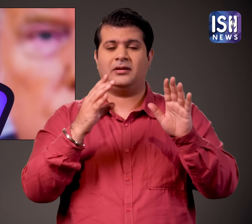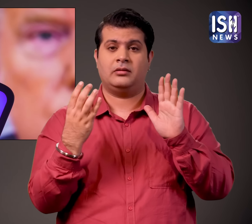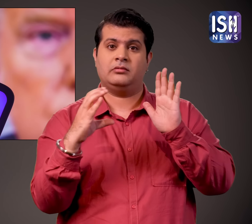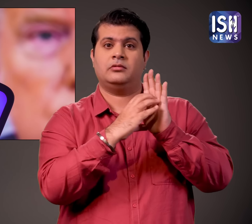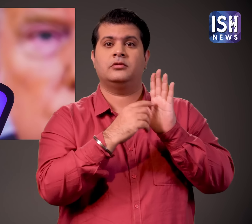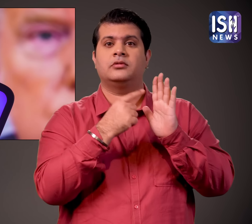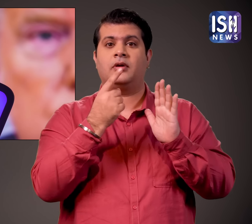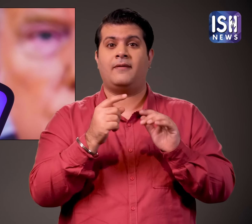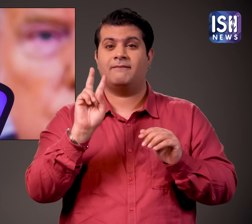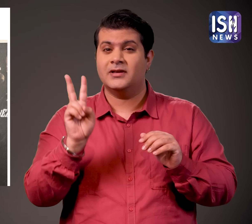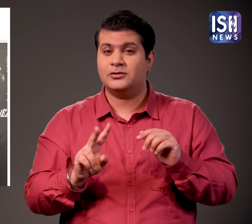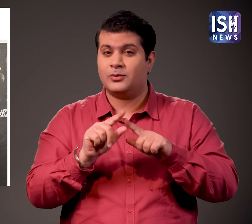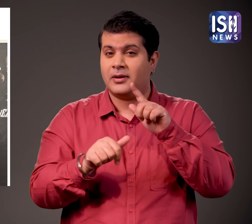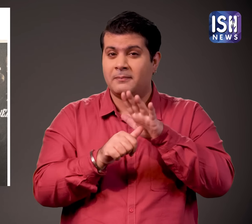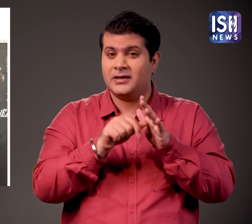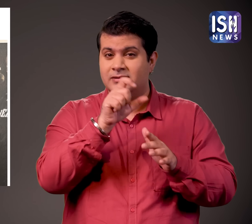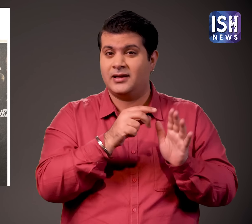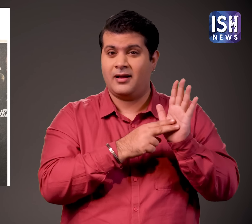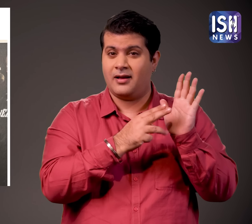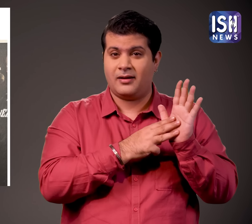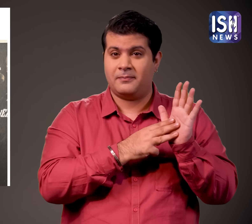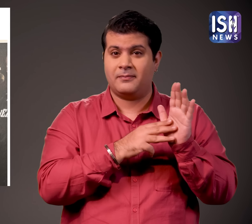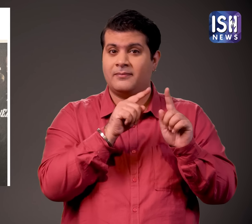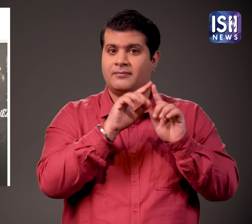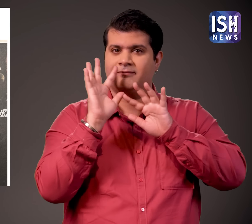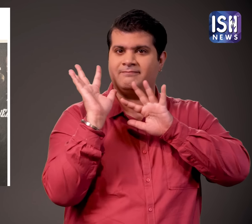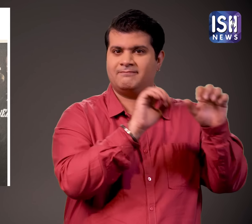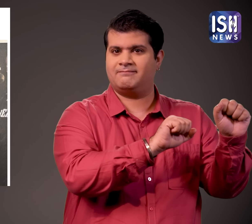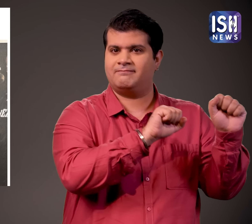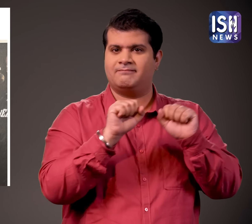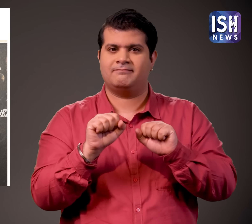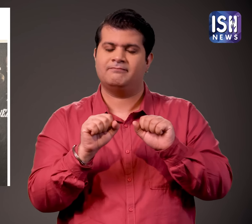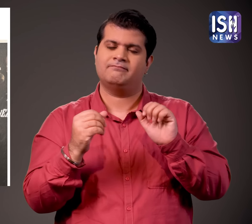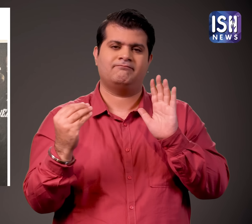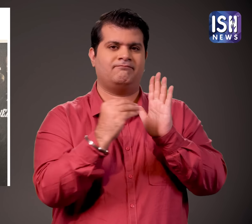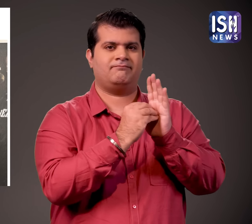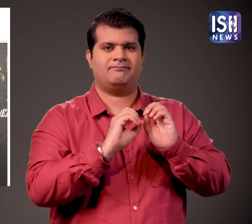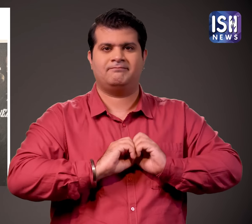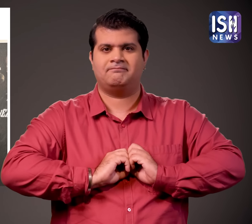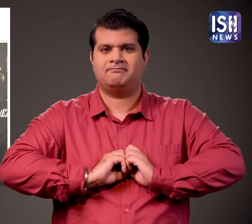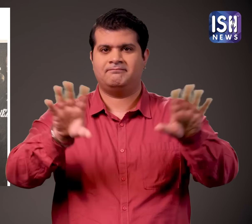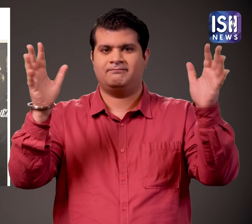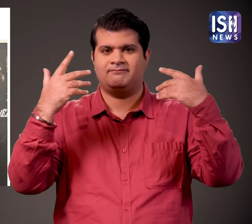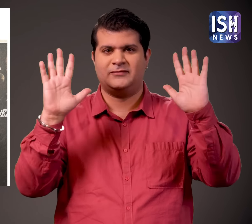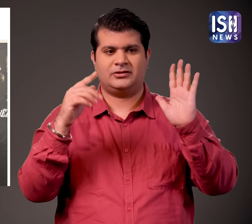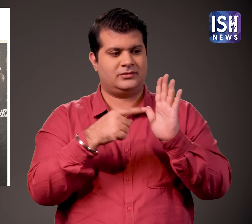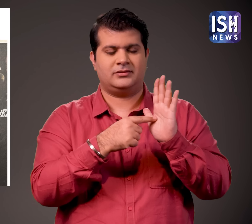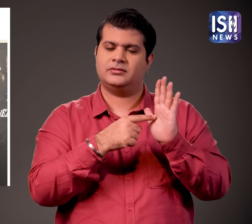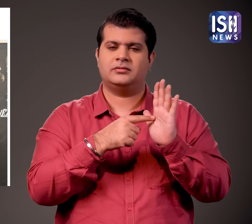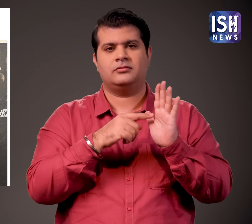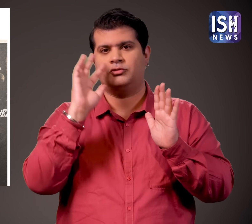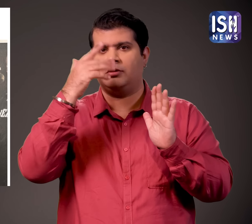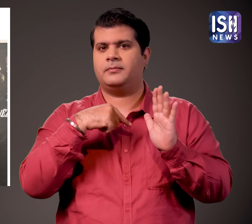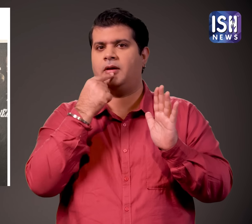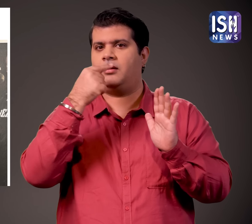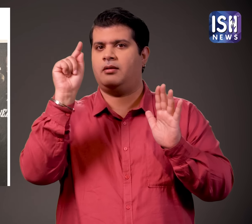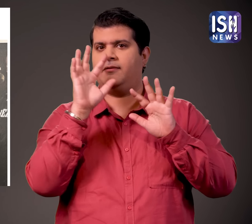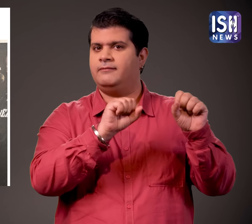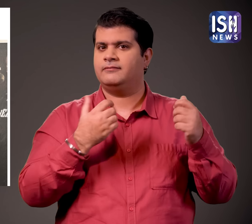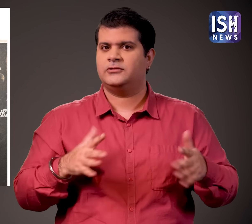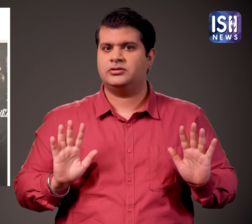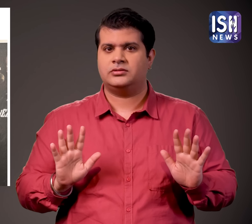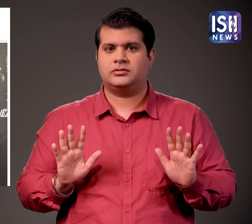the first photo of Venezuelan President Nicolas Maduro after his capture under Trump's orders.